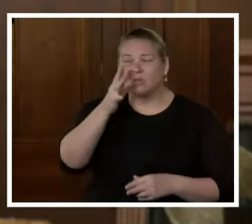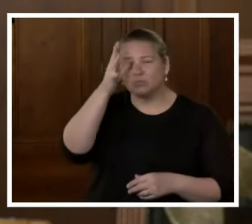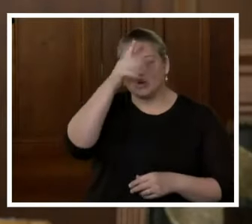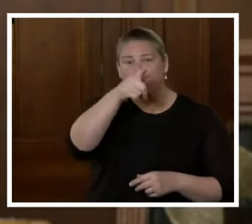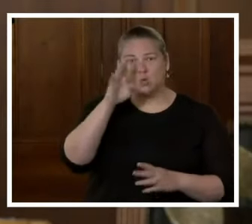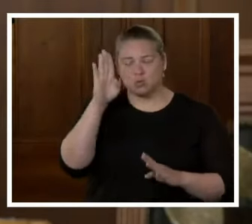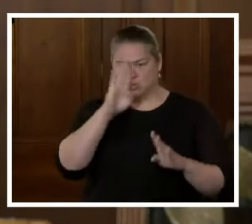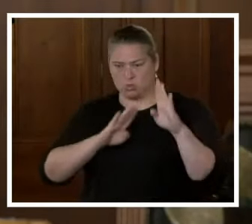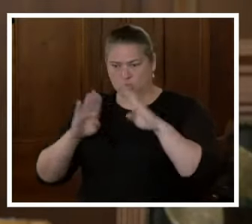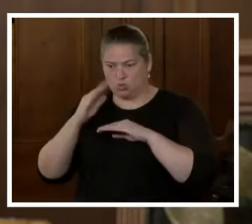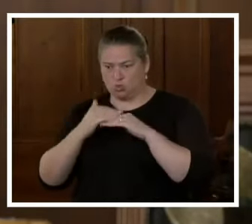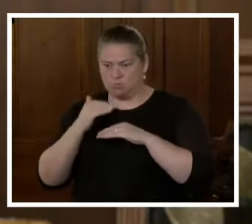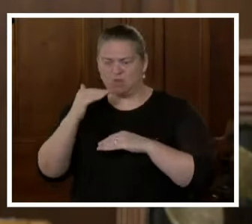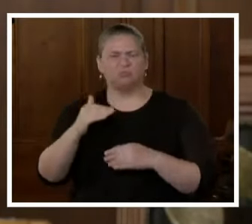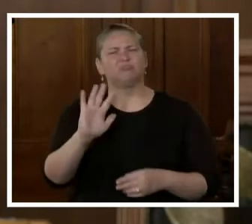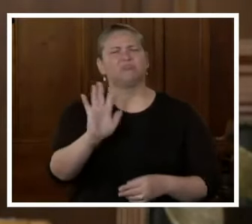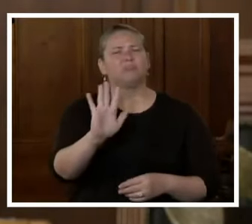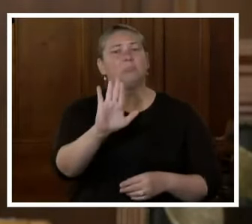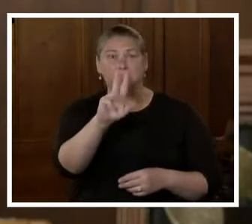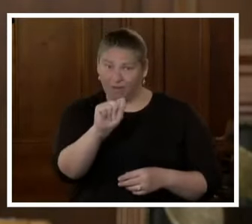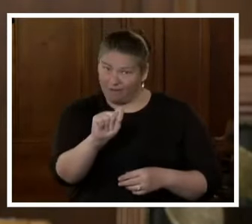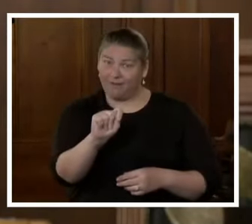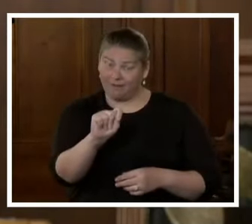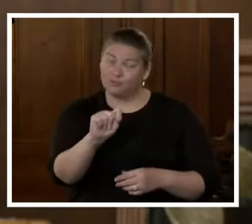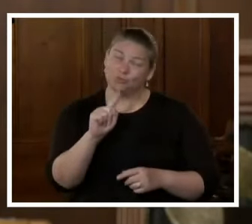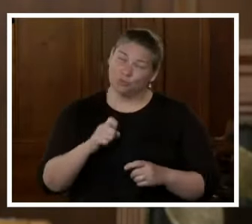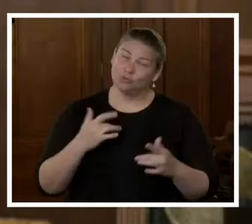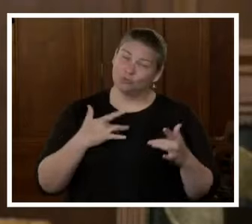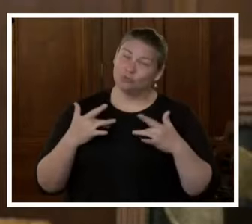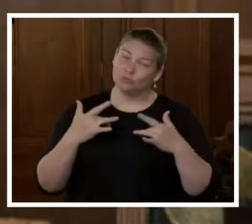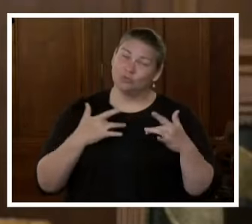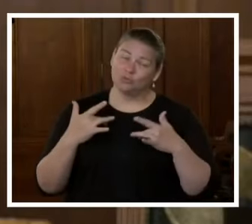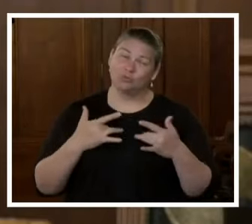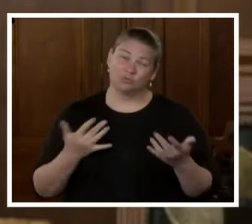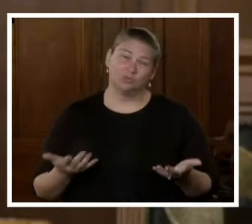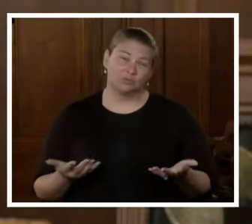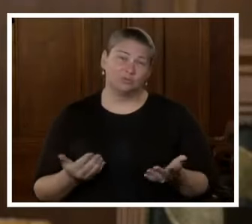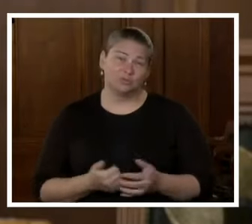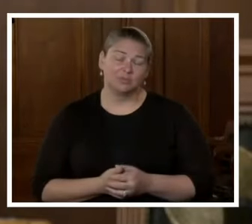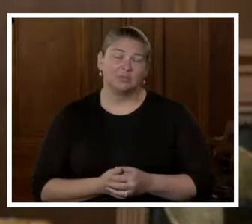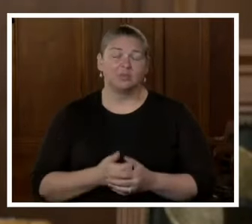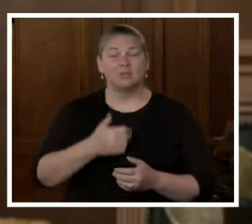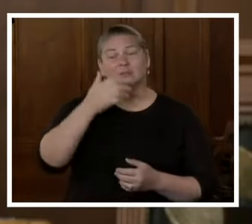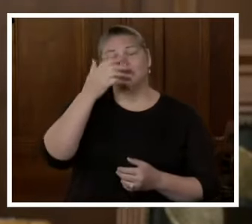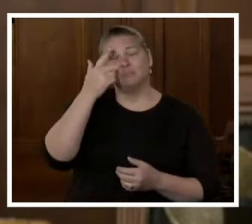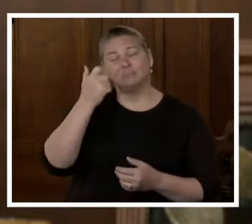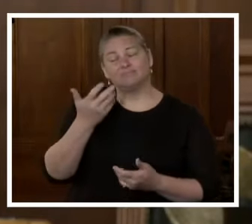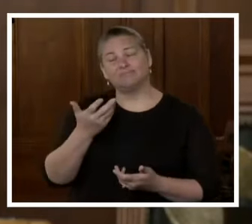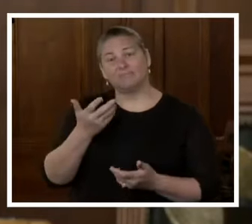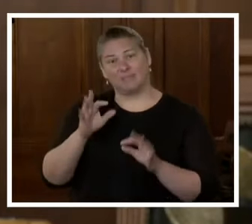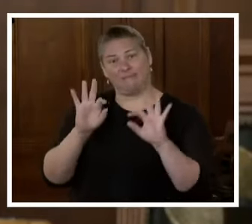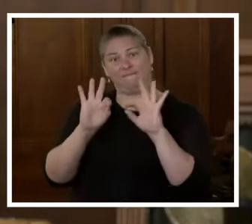AND AGAIN, THOUGH IT HAPPENS INFREQUENTLY IN THESE YOUNGER CATEGORIES FOR AGES, IT IS A